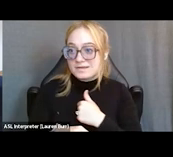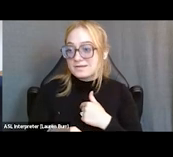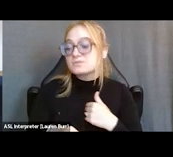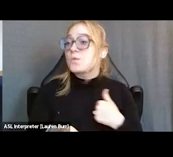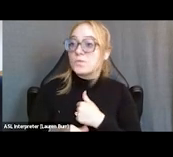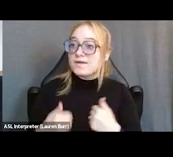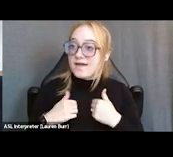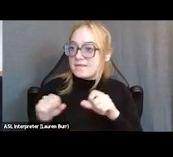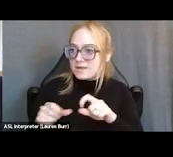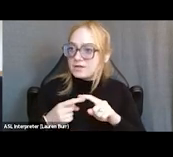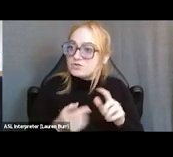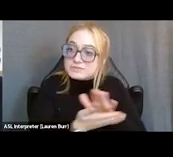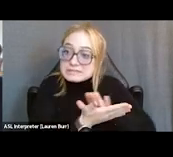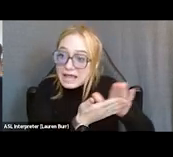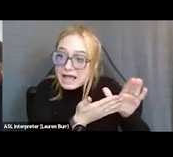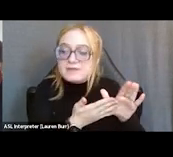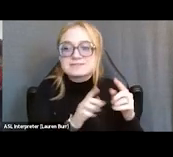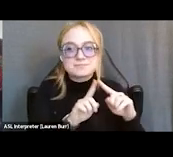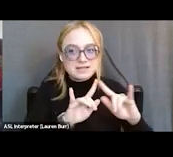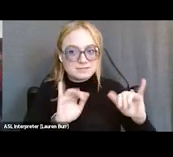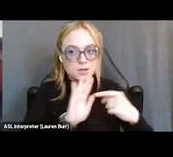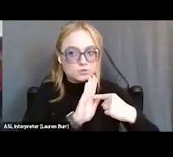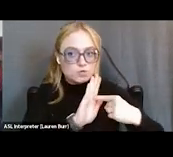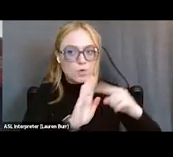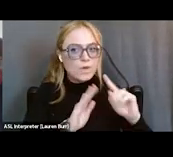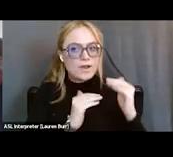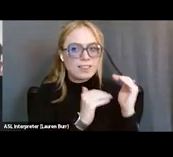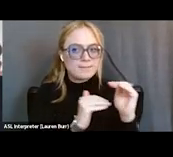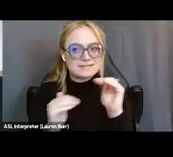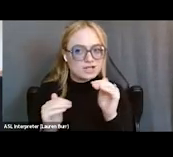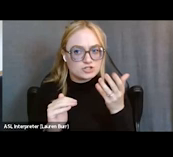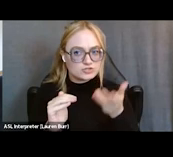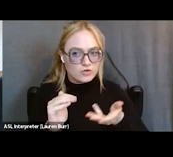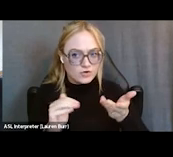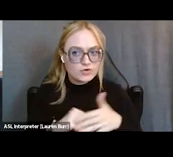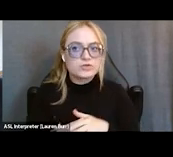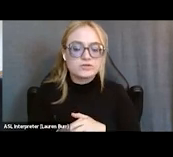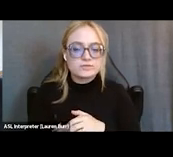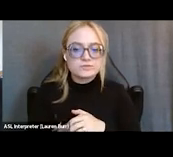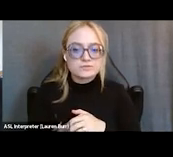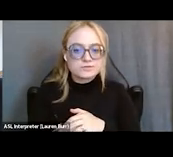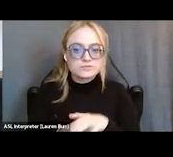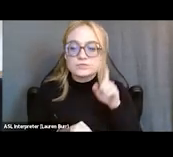but showing where the limitations really are, and I just really think an important key